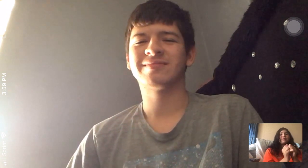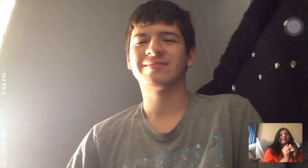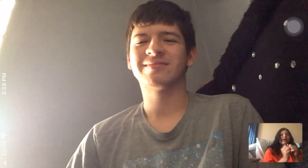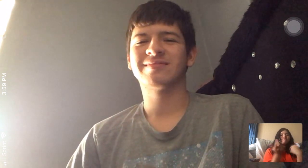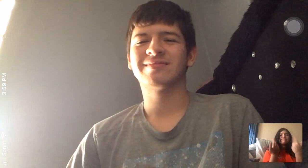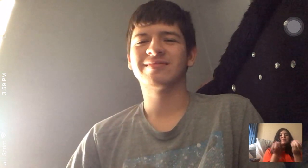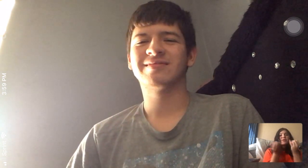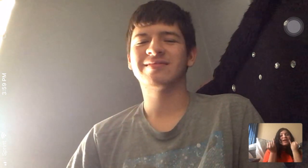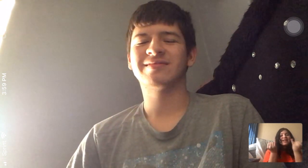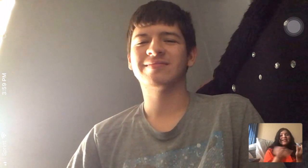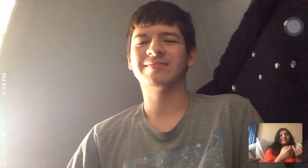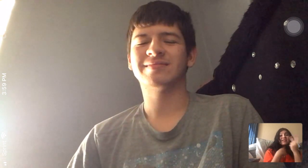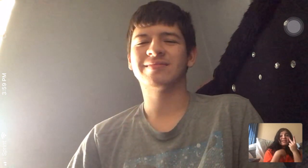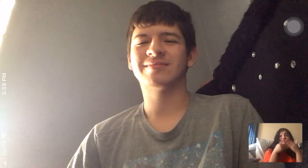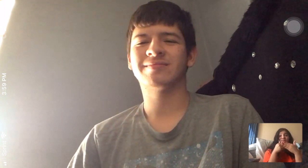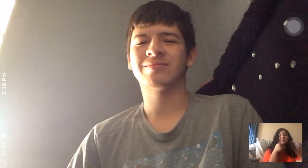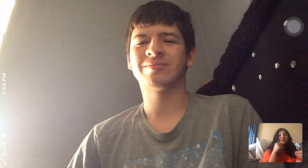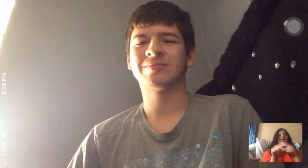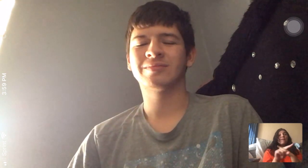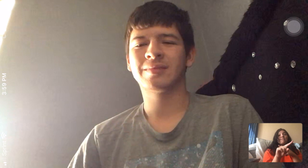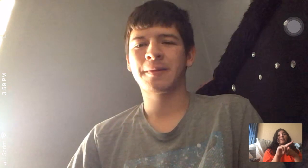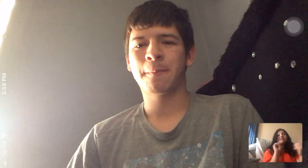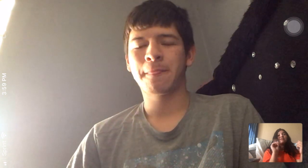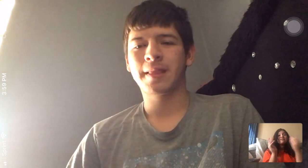I have no idea but we’ll see what happens from now on.